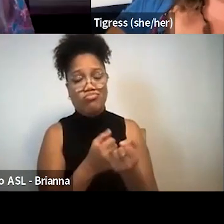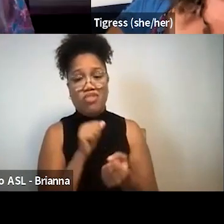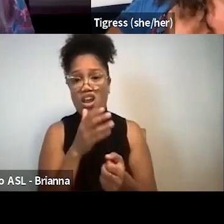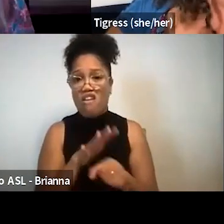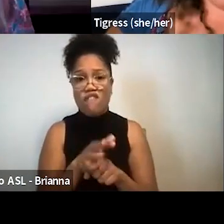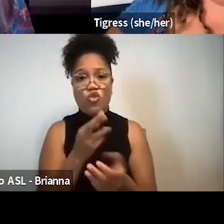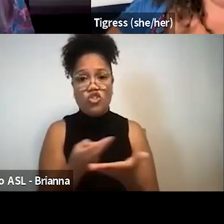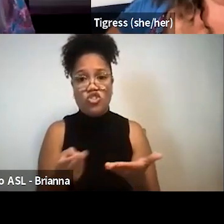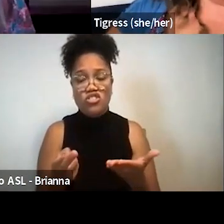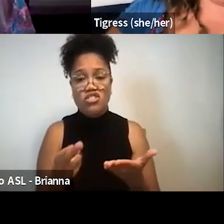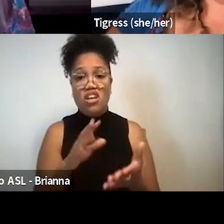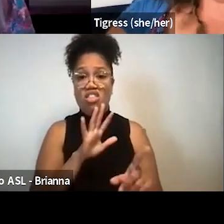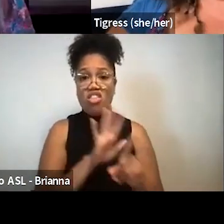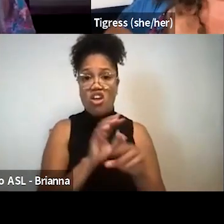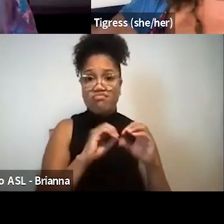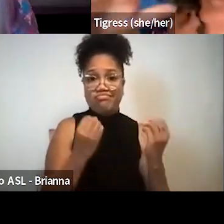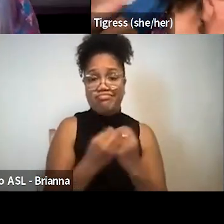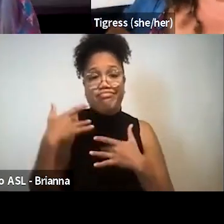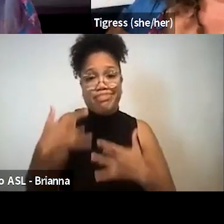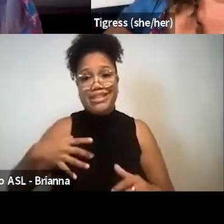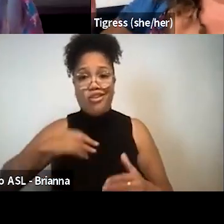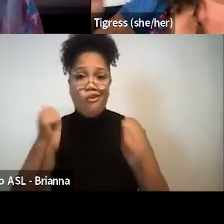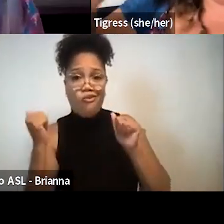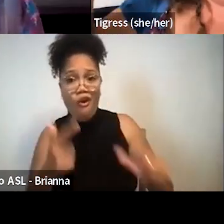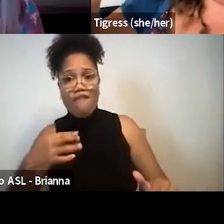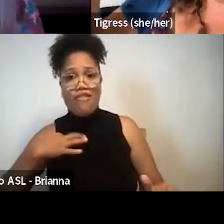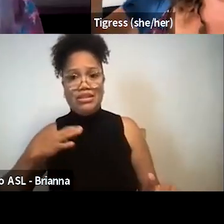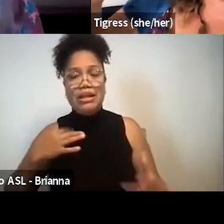as almost every fat liberation space in this world,